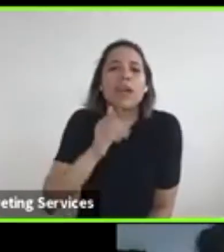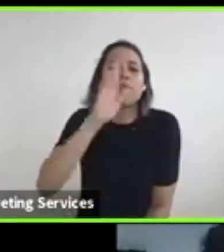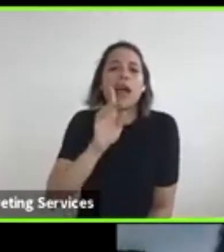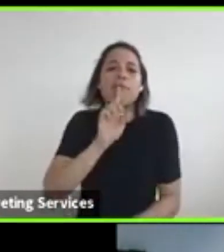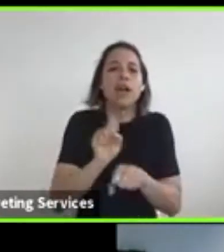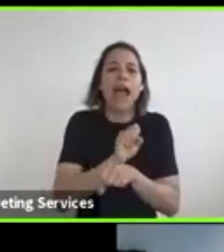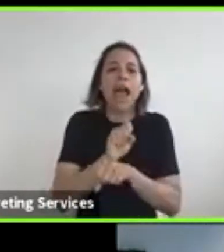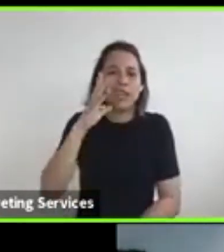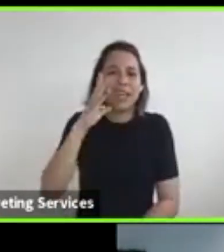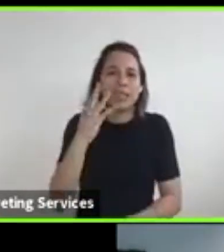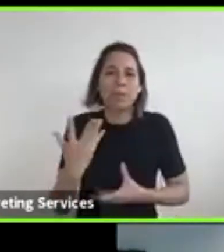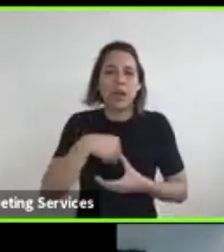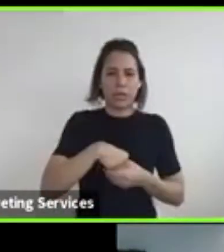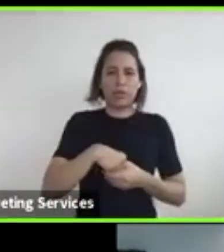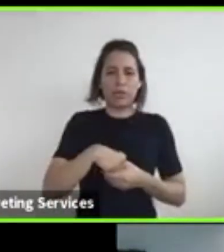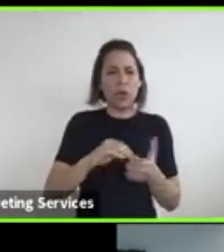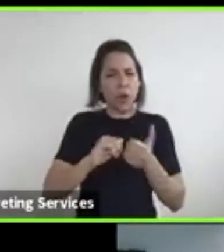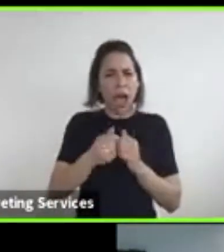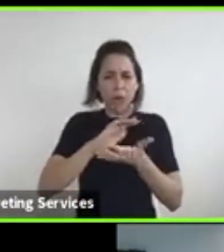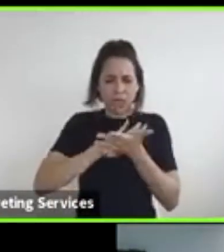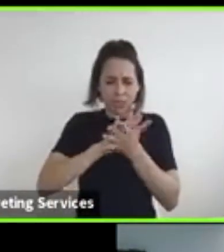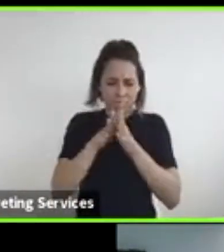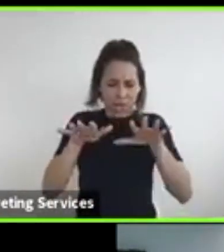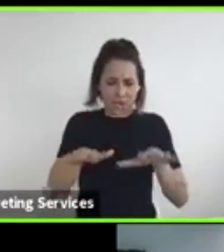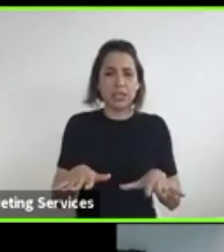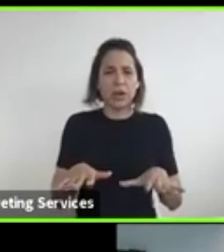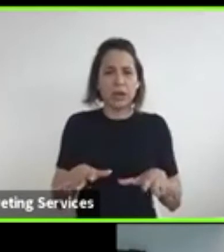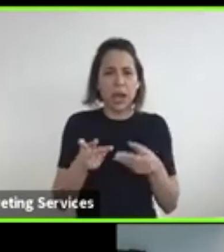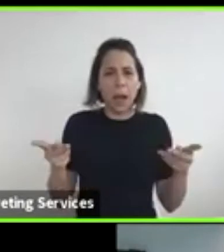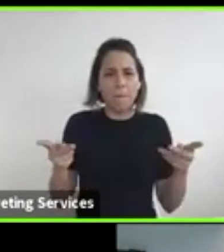OVERALL, HOW IS SOLIDARITY A PLACE WHERE WE CAN